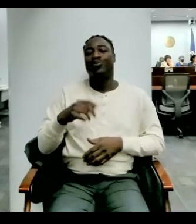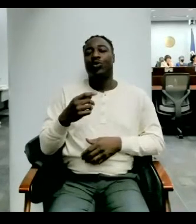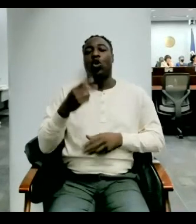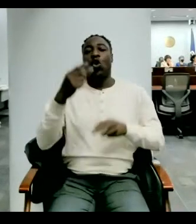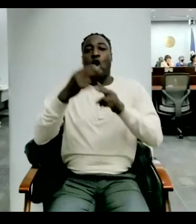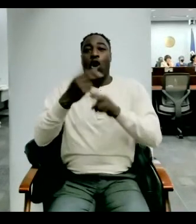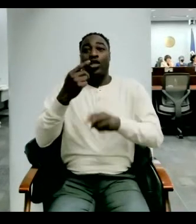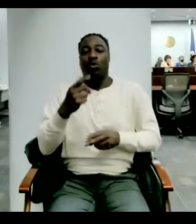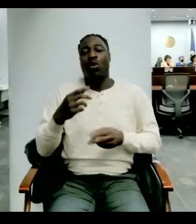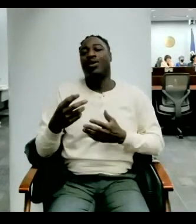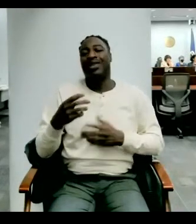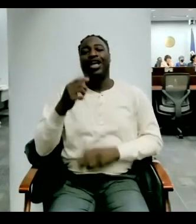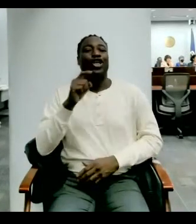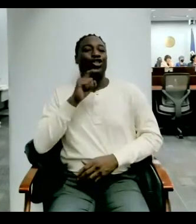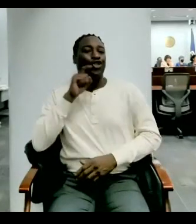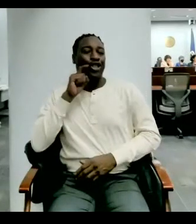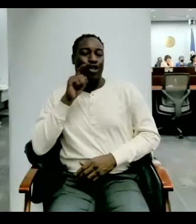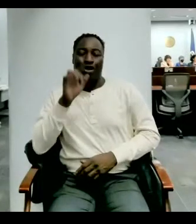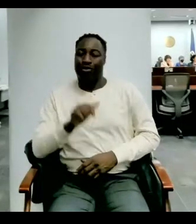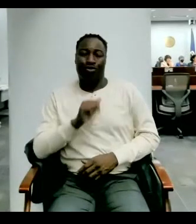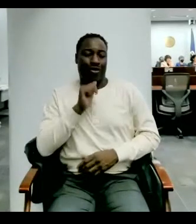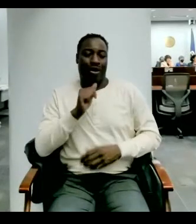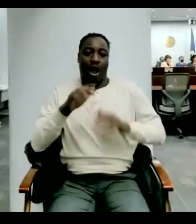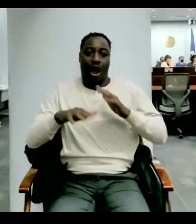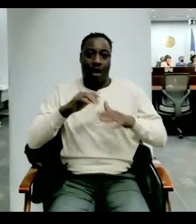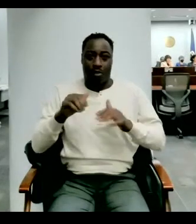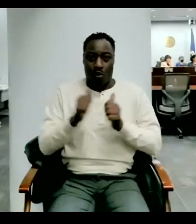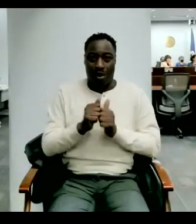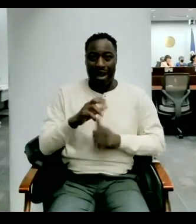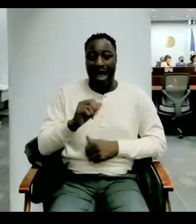and finally the Commission should address the abuse of non-disclosure agreements to block,